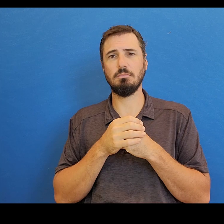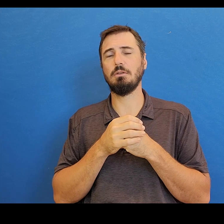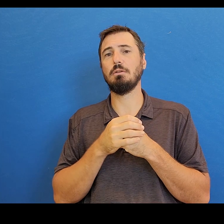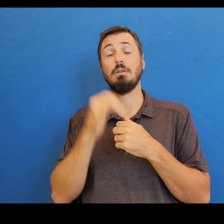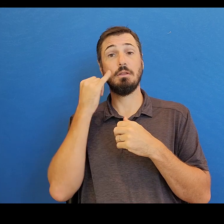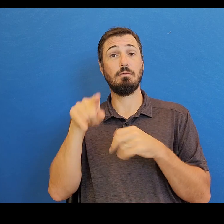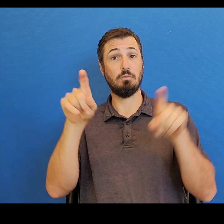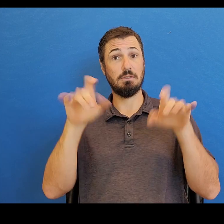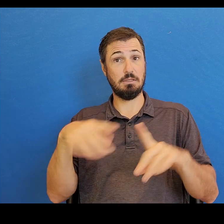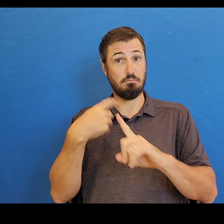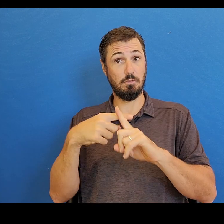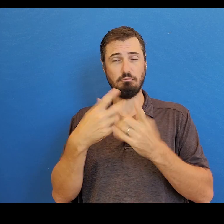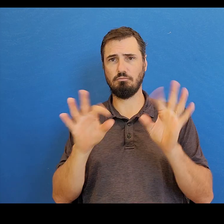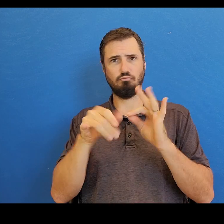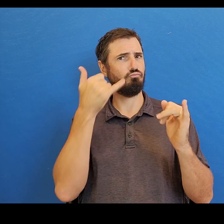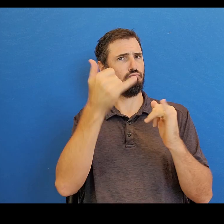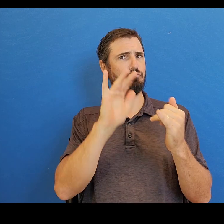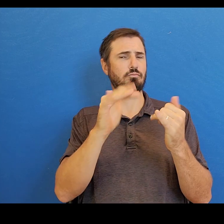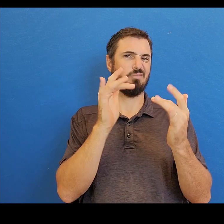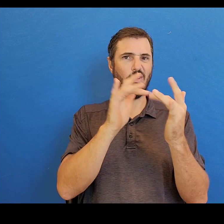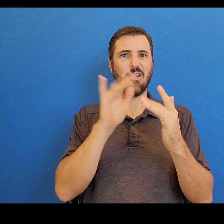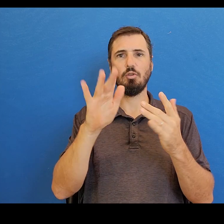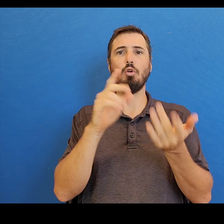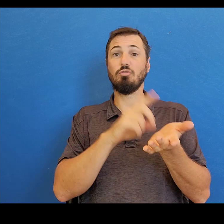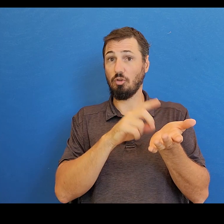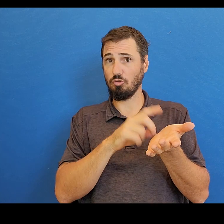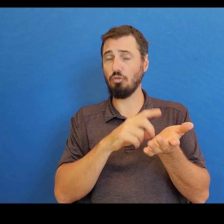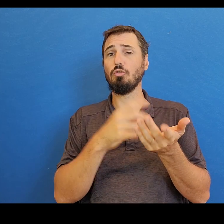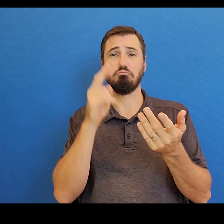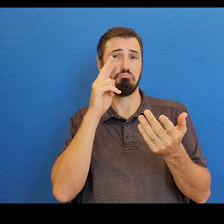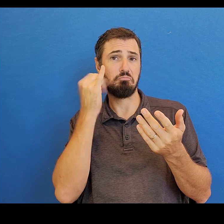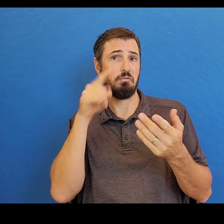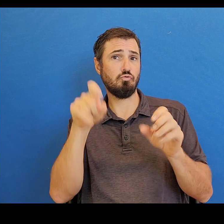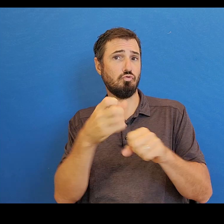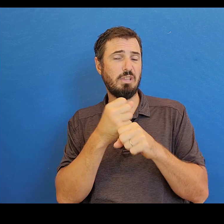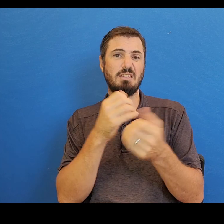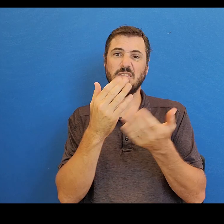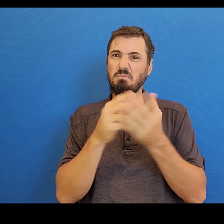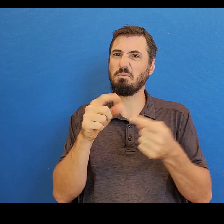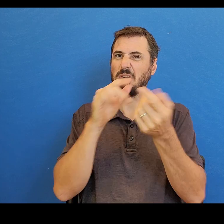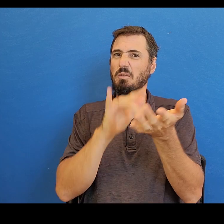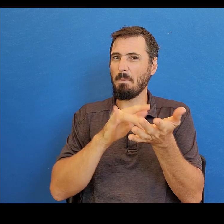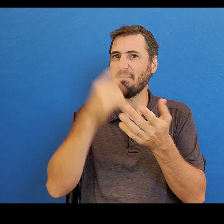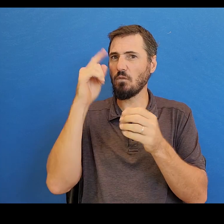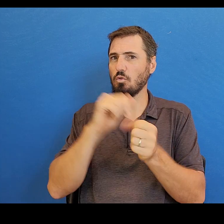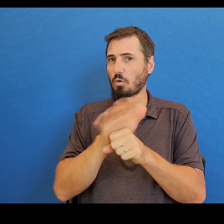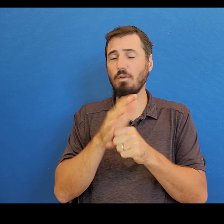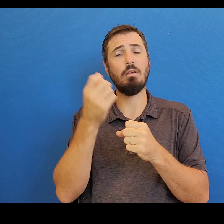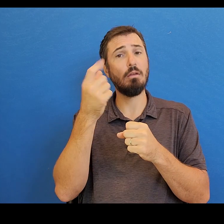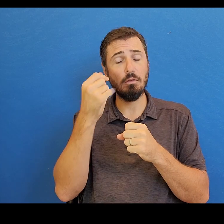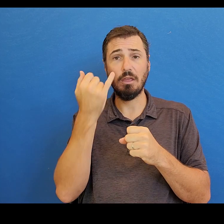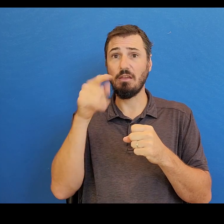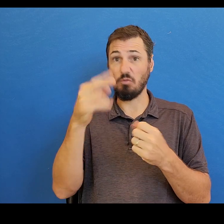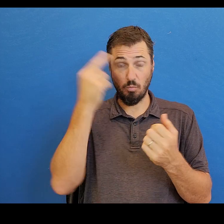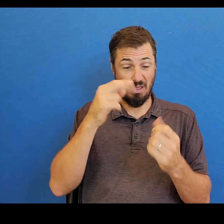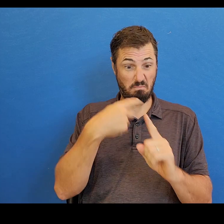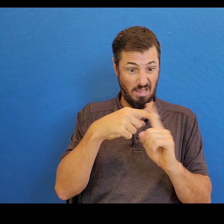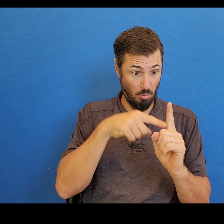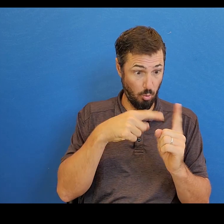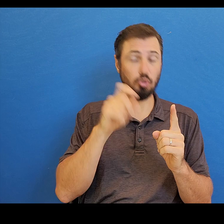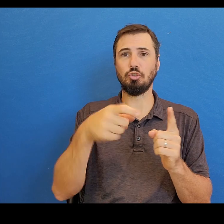If you test positive, contact your healthcare provider to see if you should receive treatment for COVID. The treatments are most effective if taken as soon as possible after you get sick.